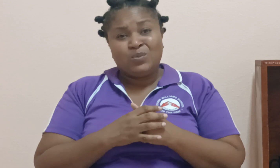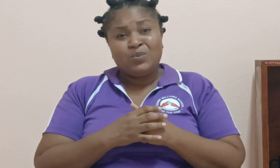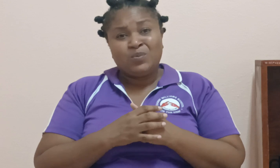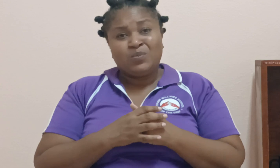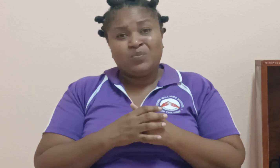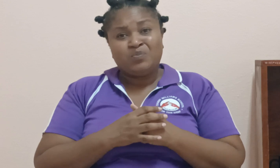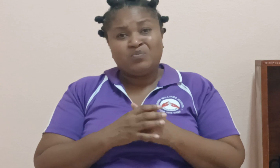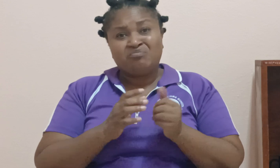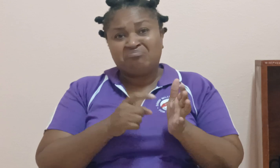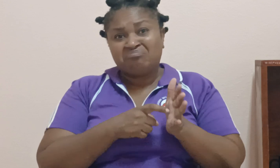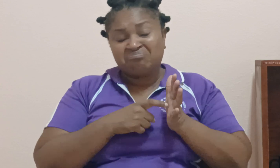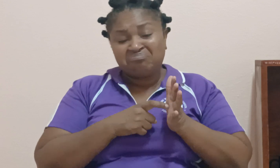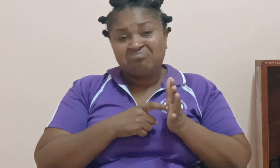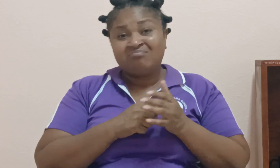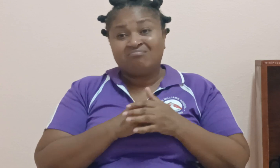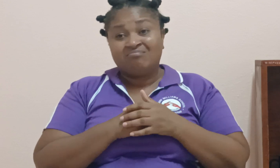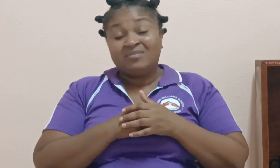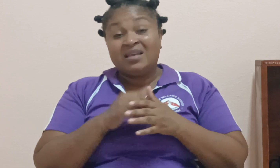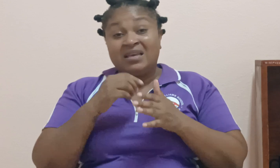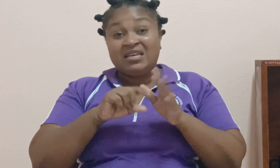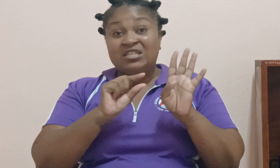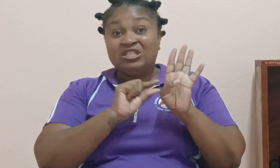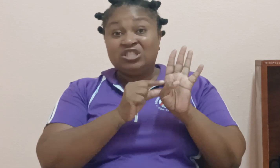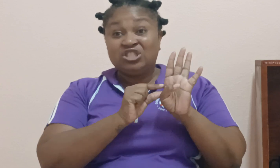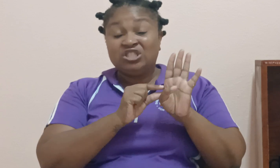Genesis 13: